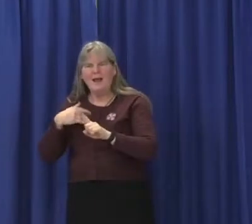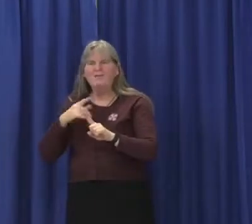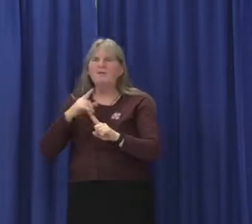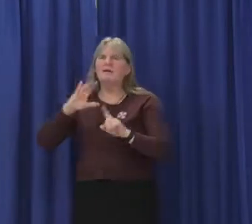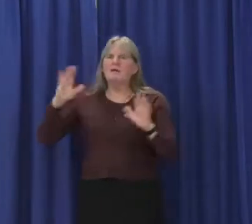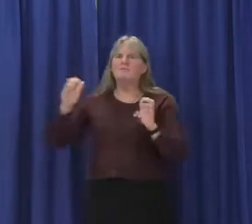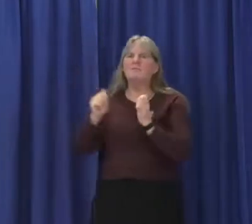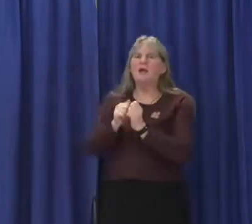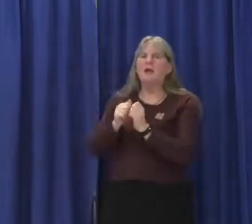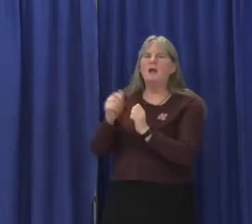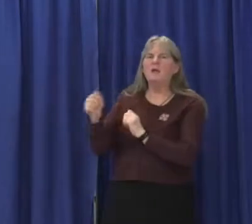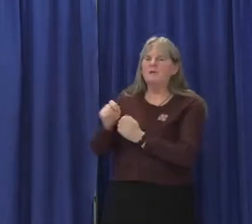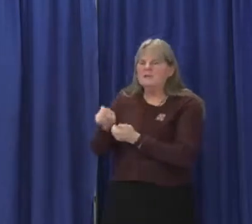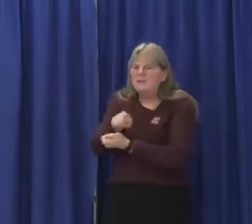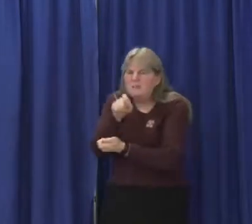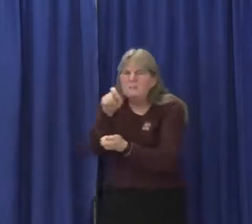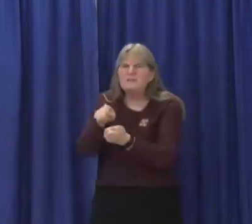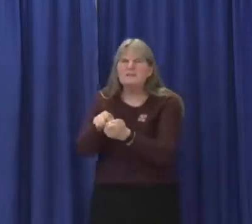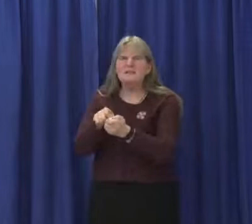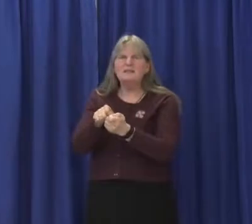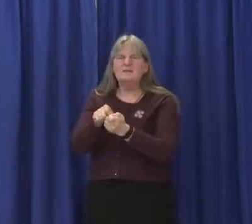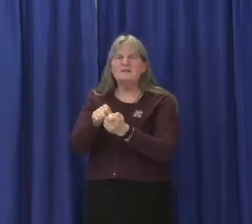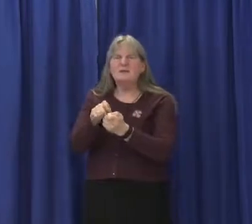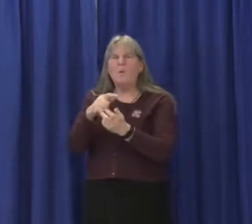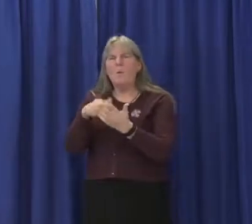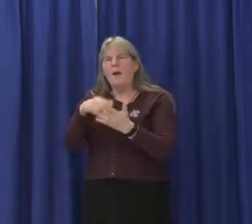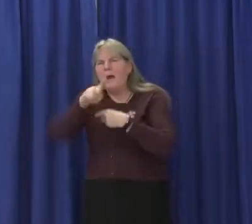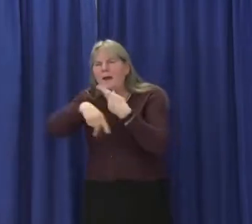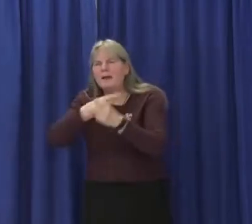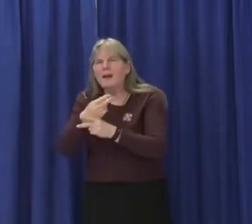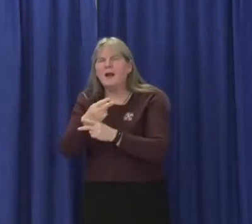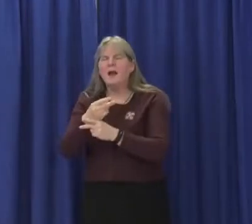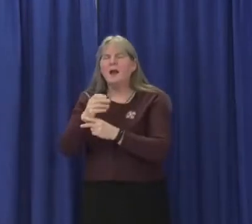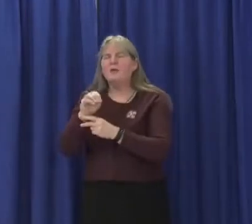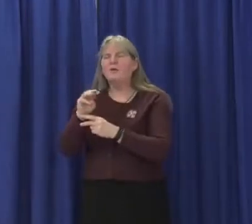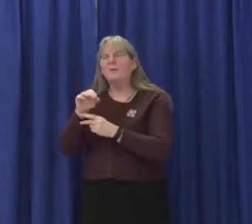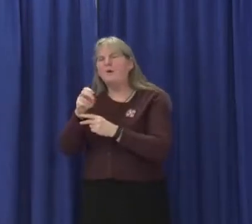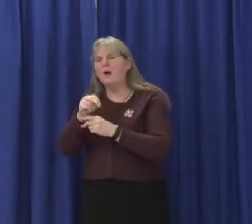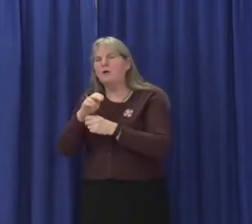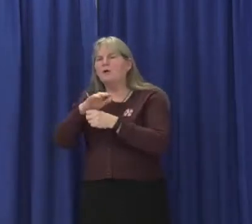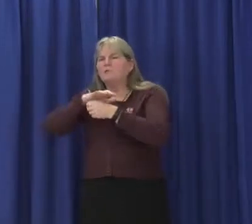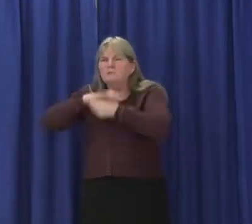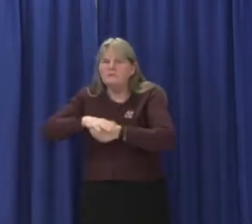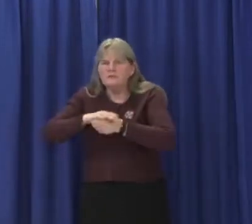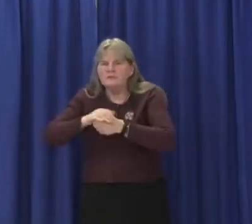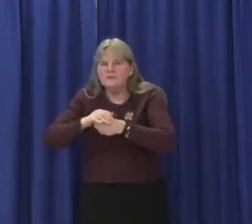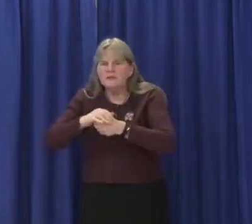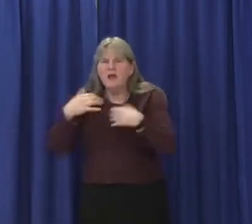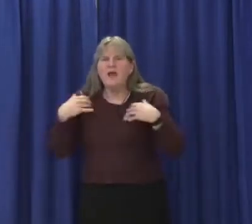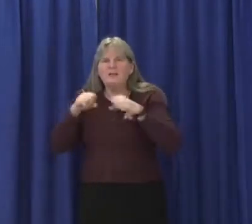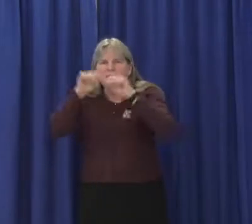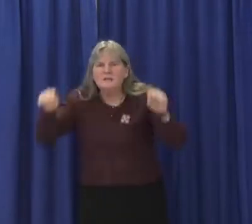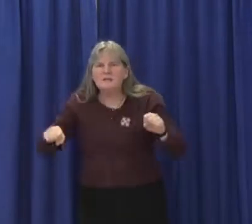look at the specific strain on the-- on the system. I would also echo, you know,